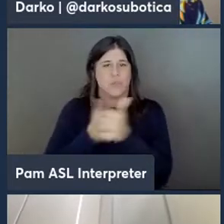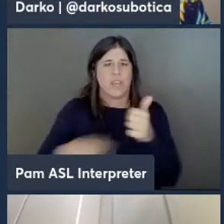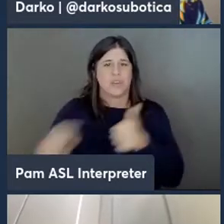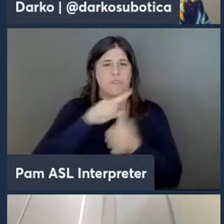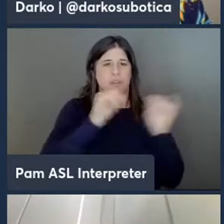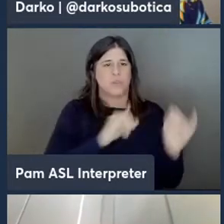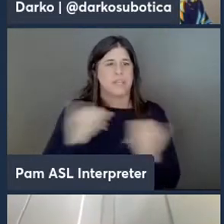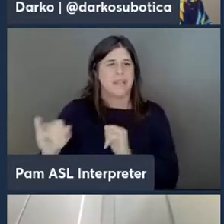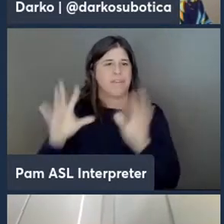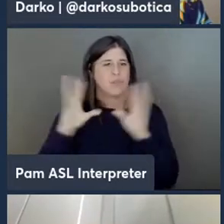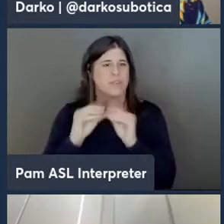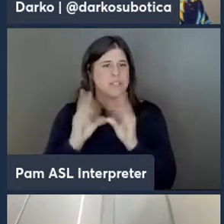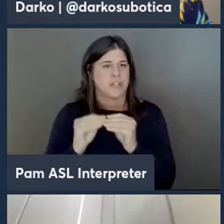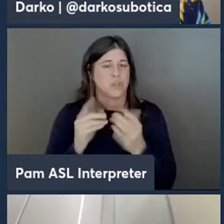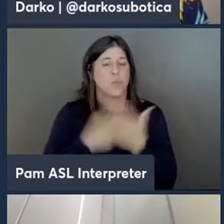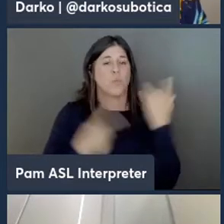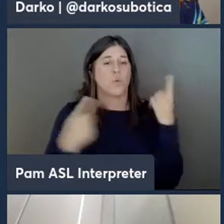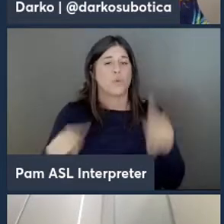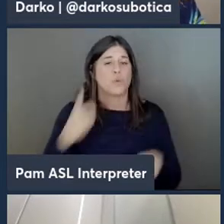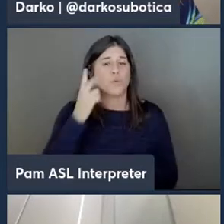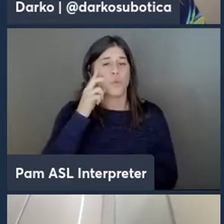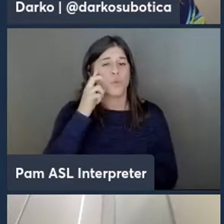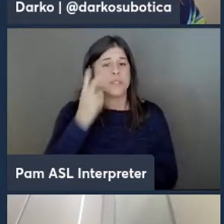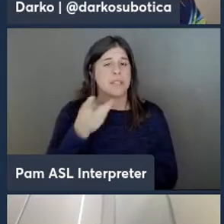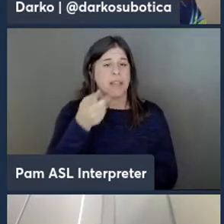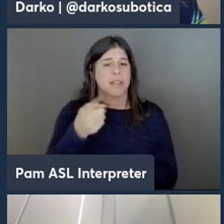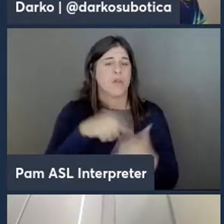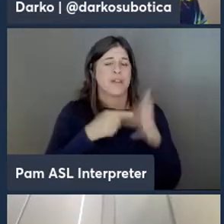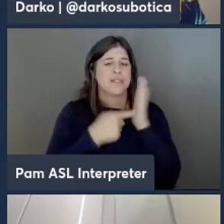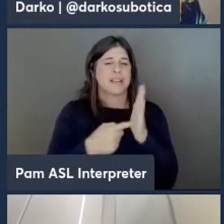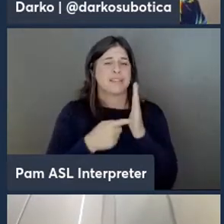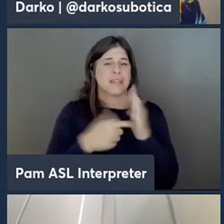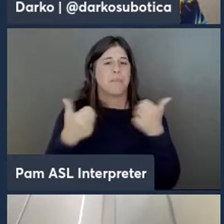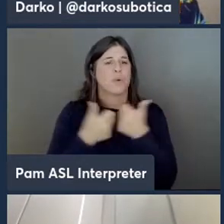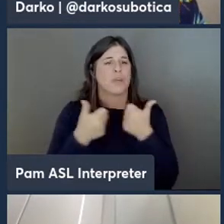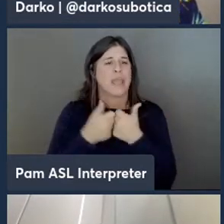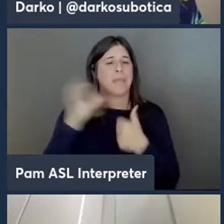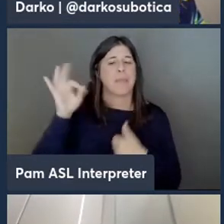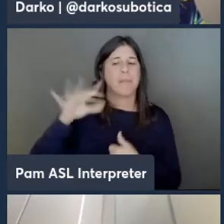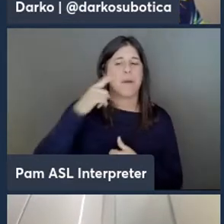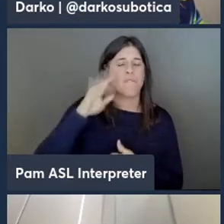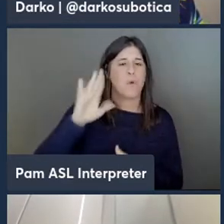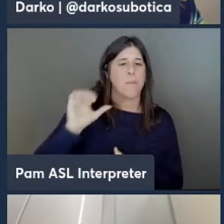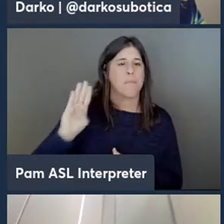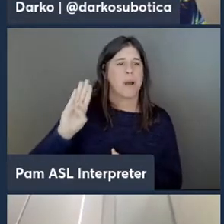Now, what you're seeing here is an example game input, of Bomb Squad playing live.